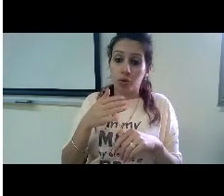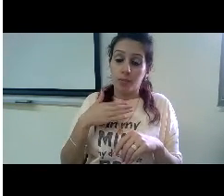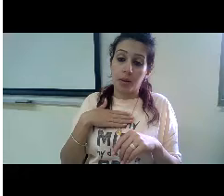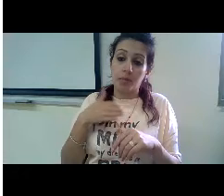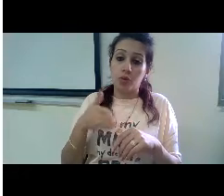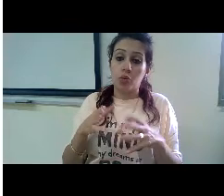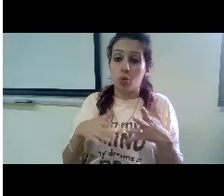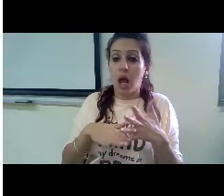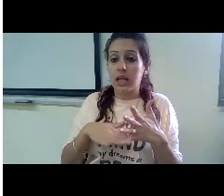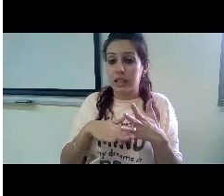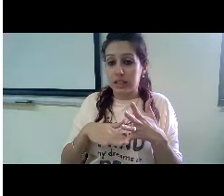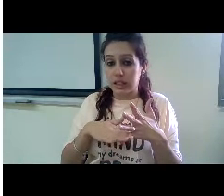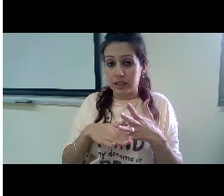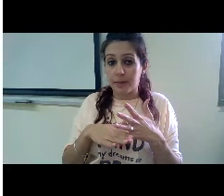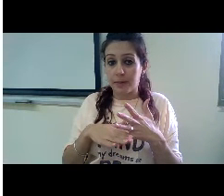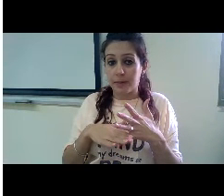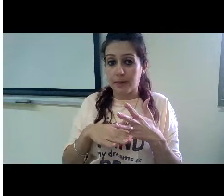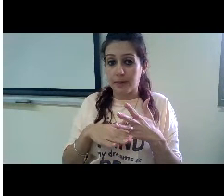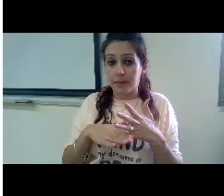around supporting the learning of the child.